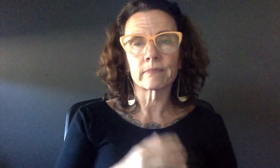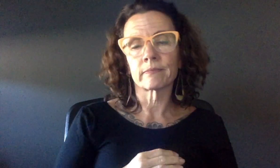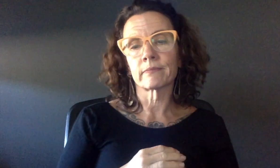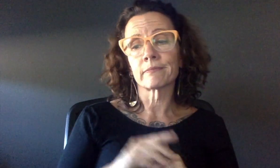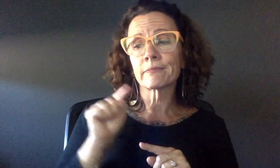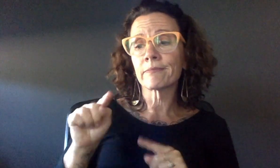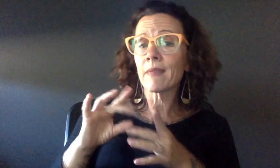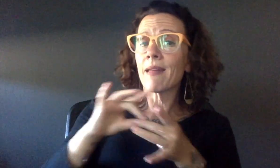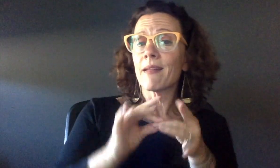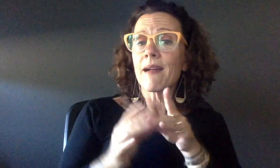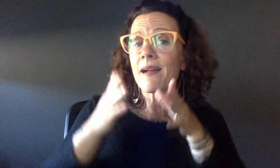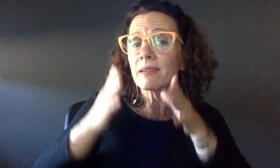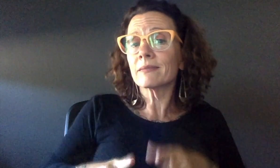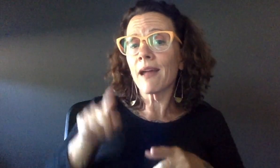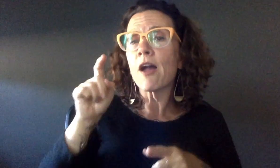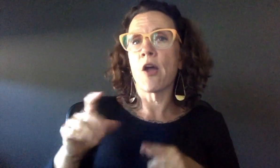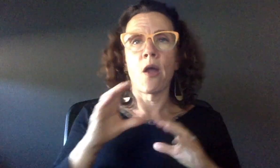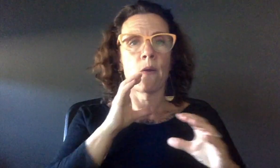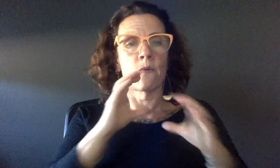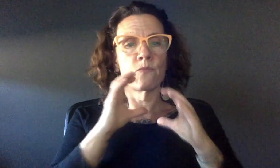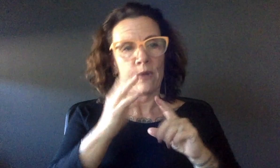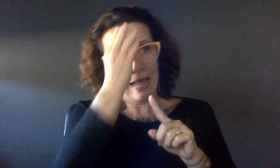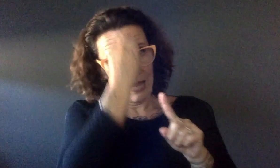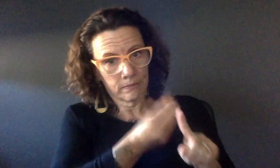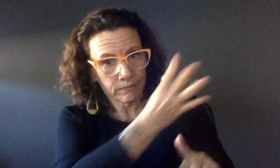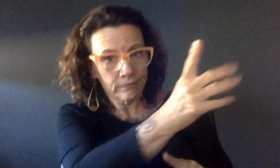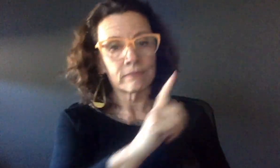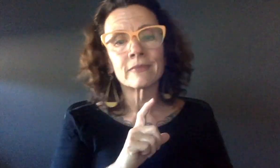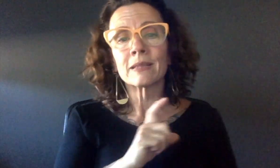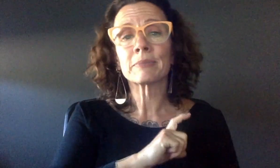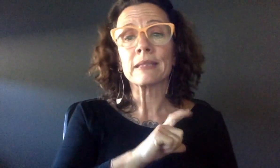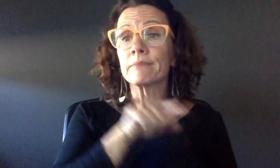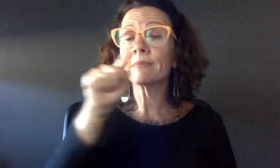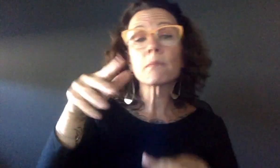Police liaisons should communicate to police